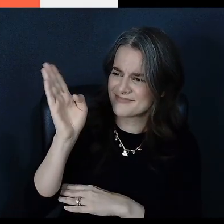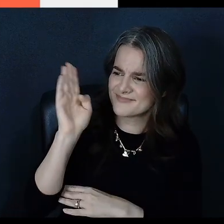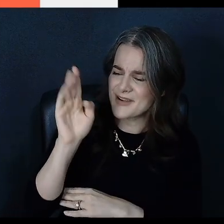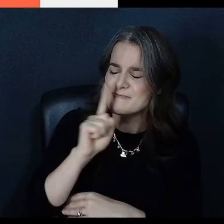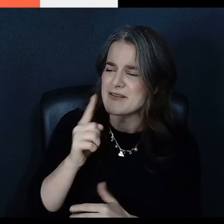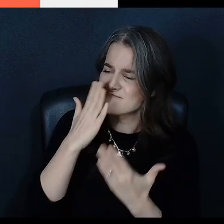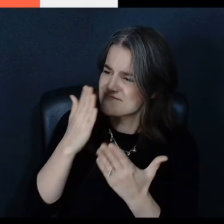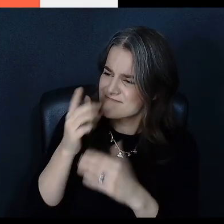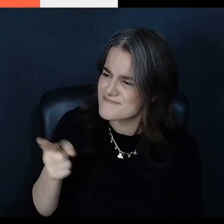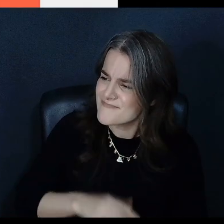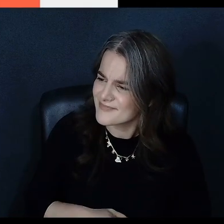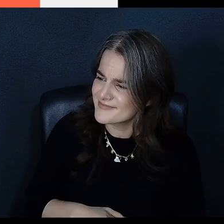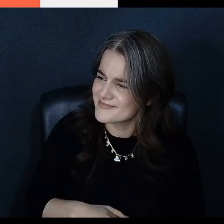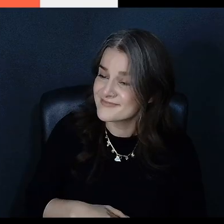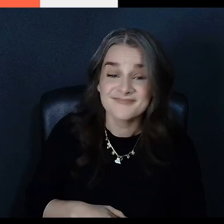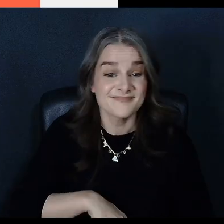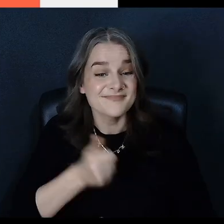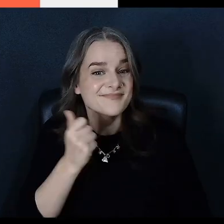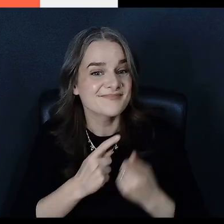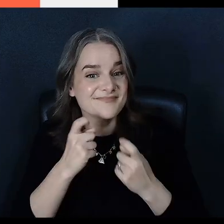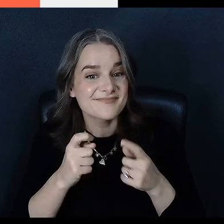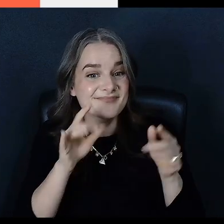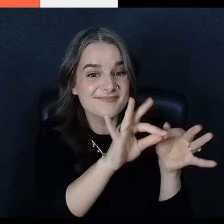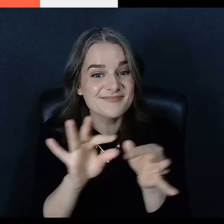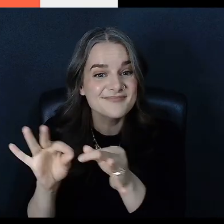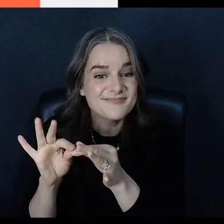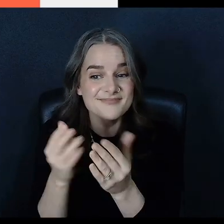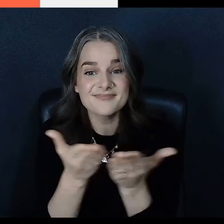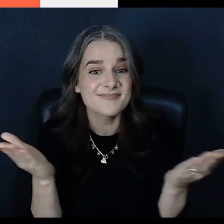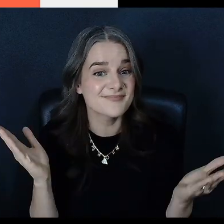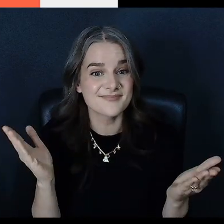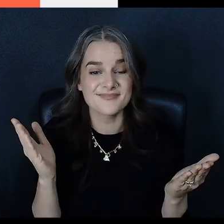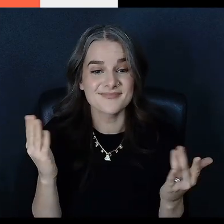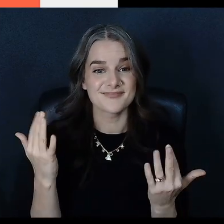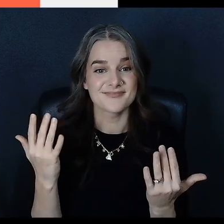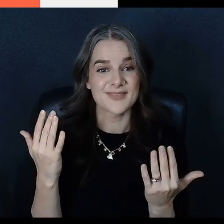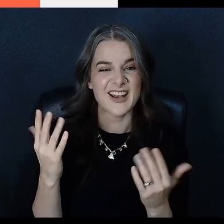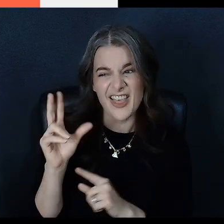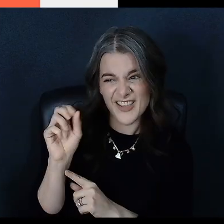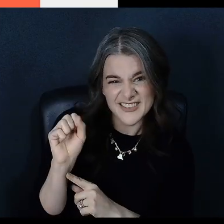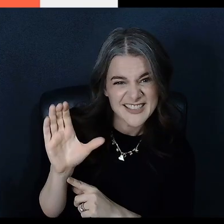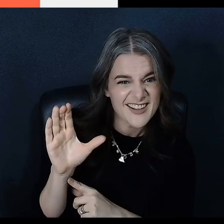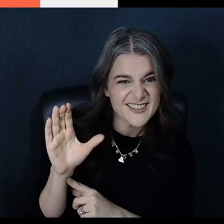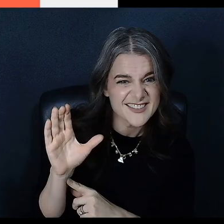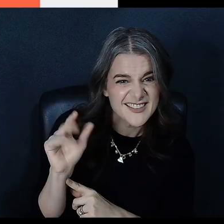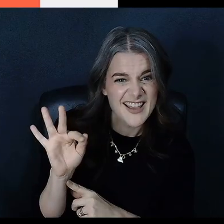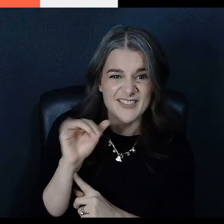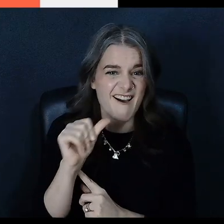And if anybody has any other questions or comments, we're going to give you probably, like, 30 more seconds. Otherwise, we're going to end for the day.